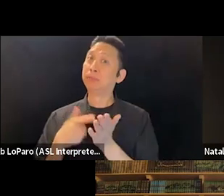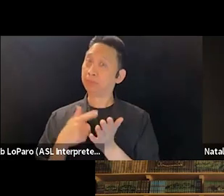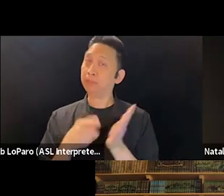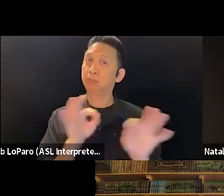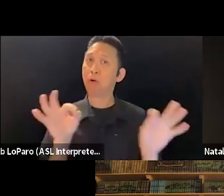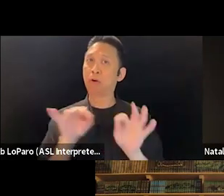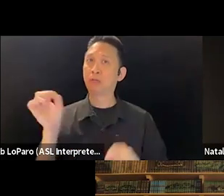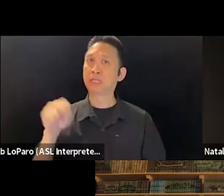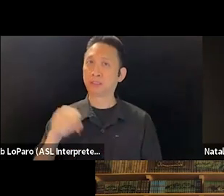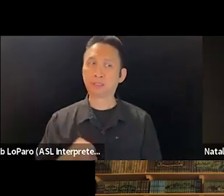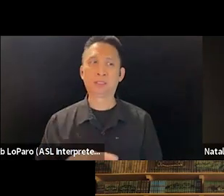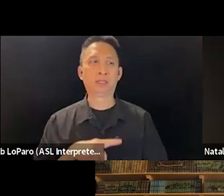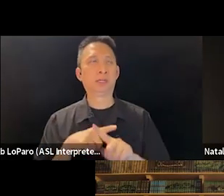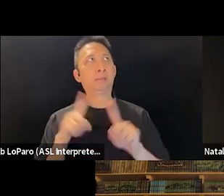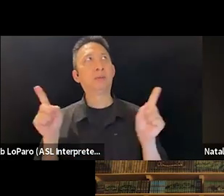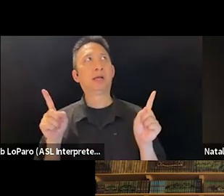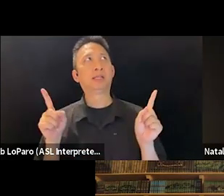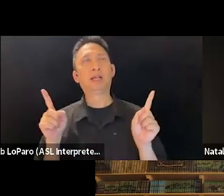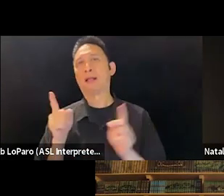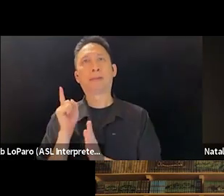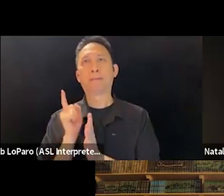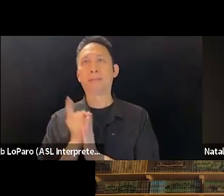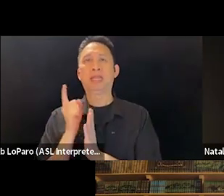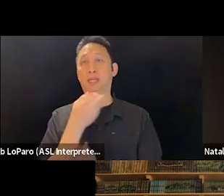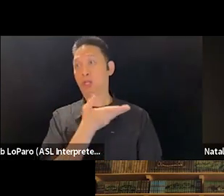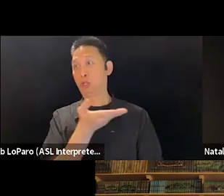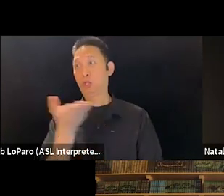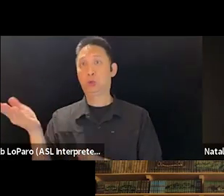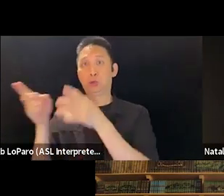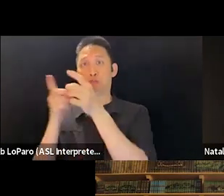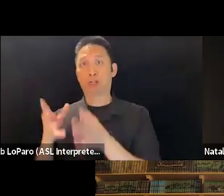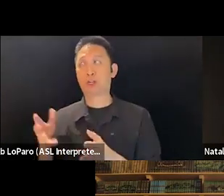From the moment you are thinking and directing a movie